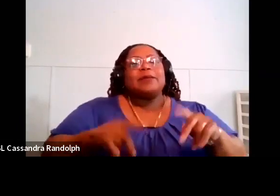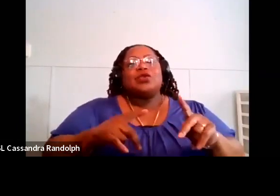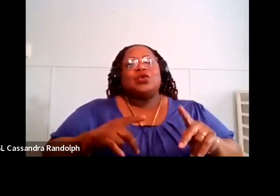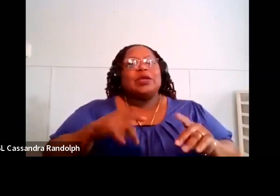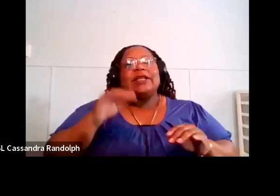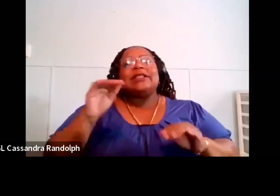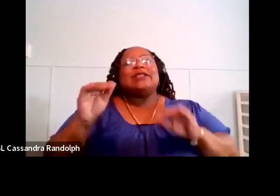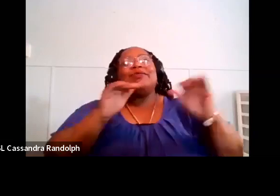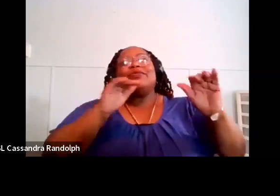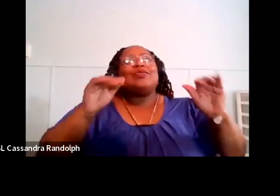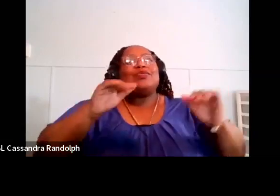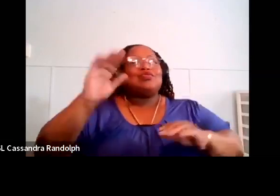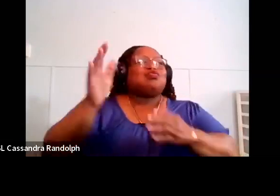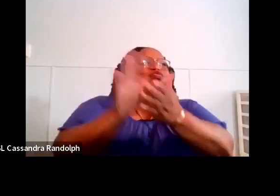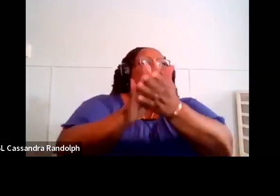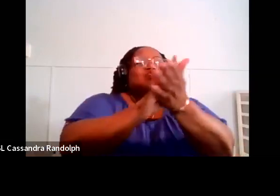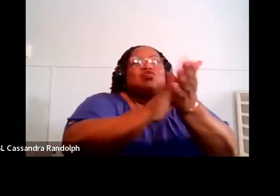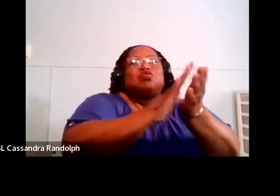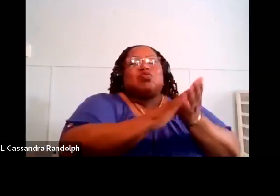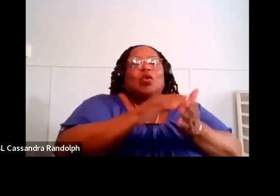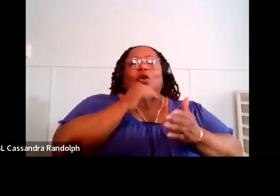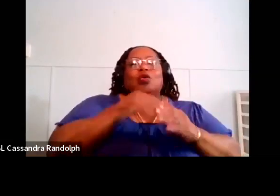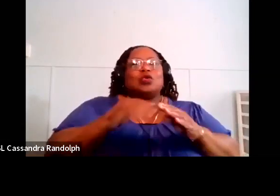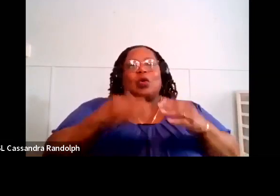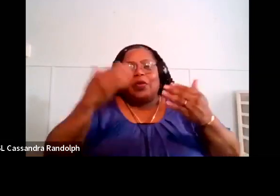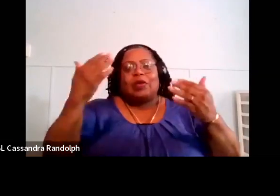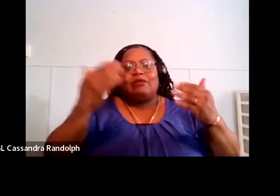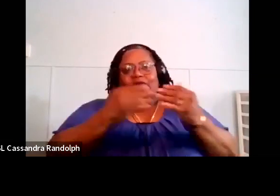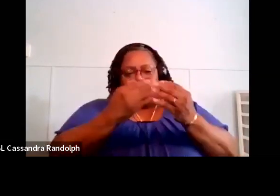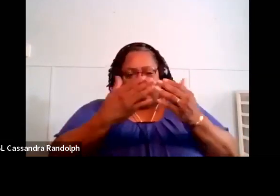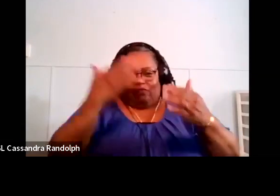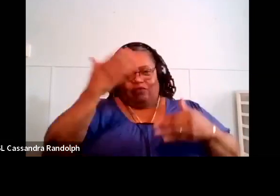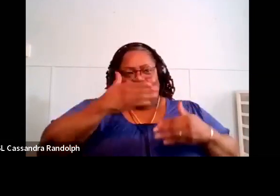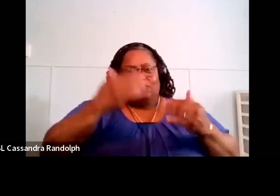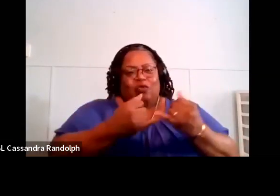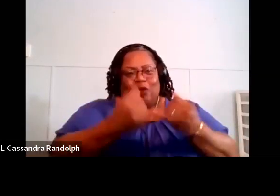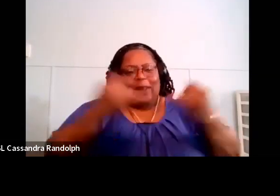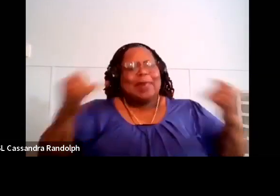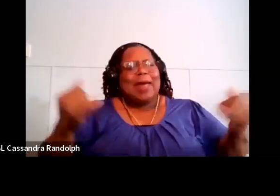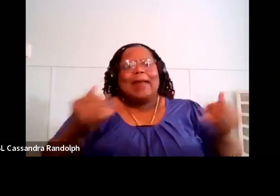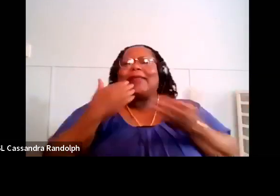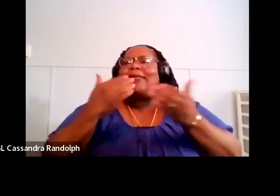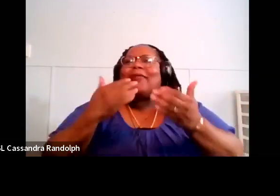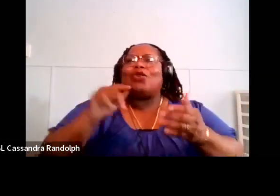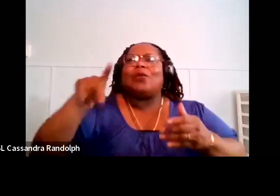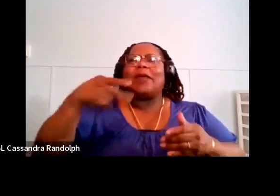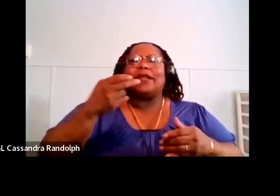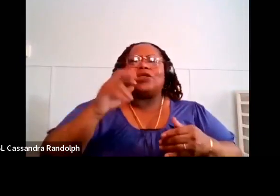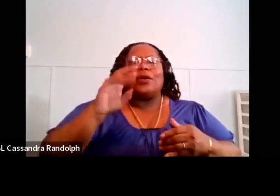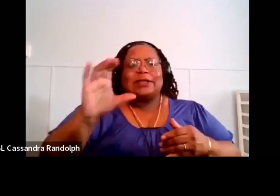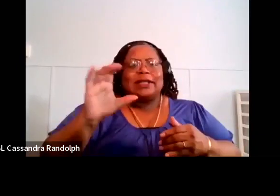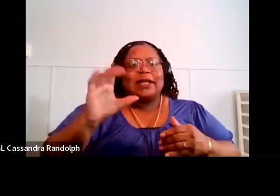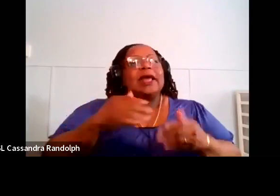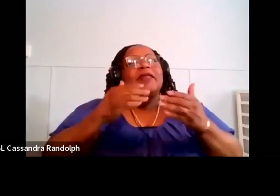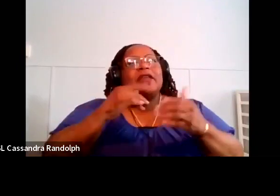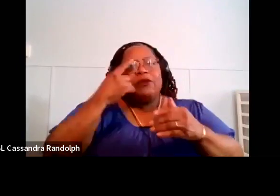existed in this women's history month the theme providing healing and promoting